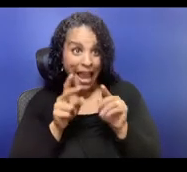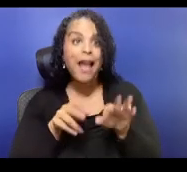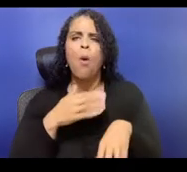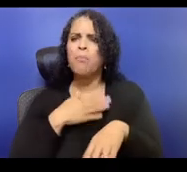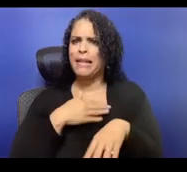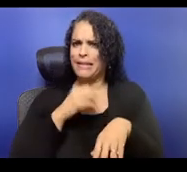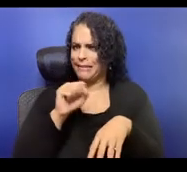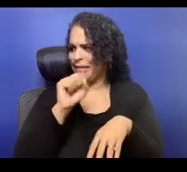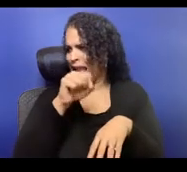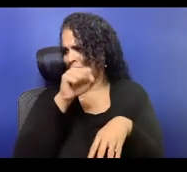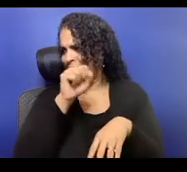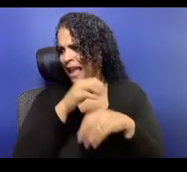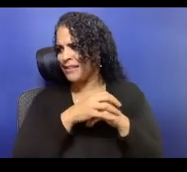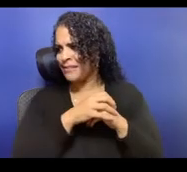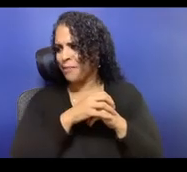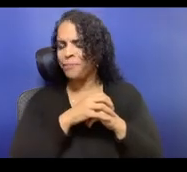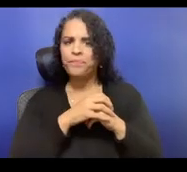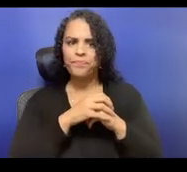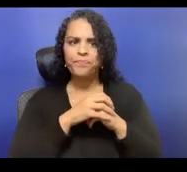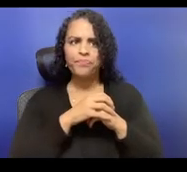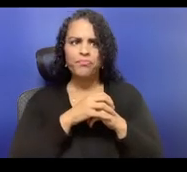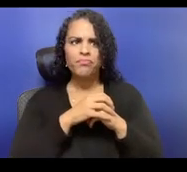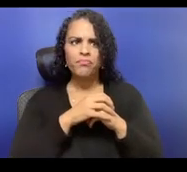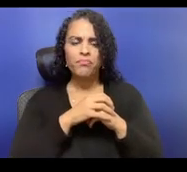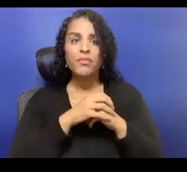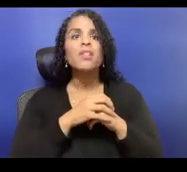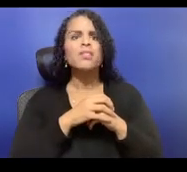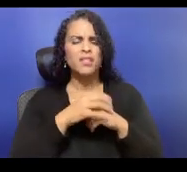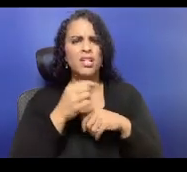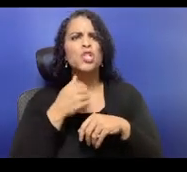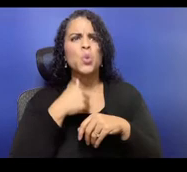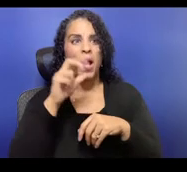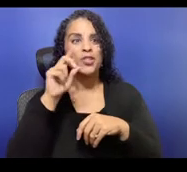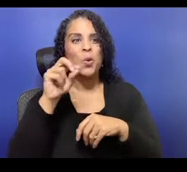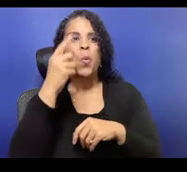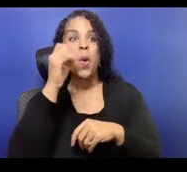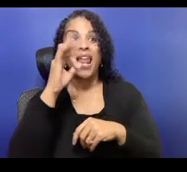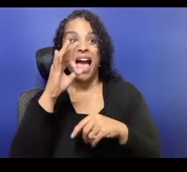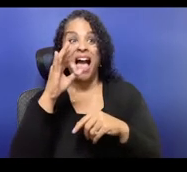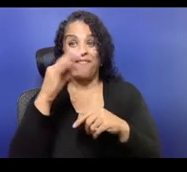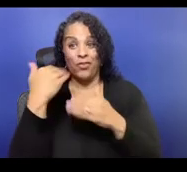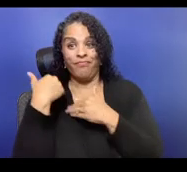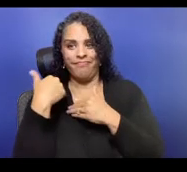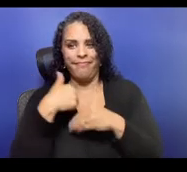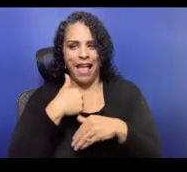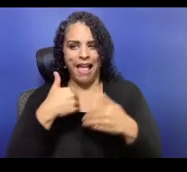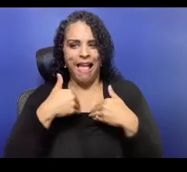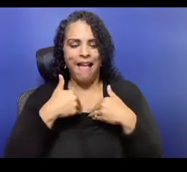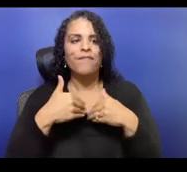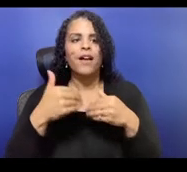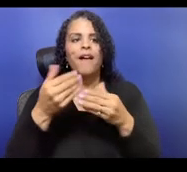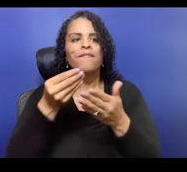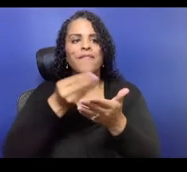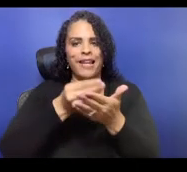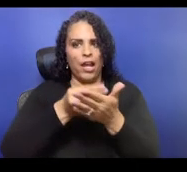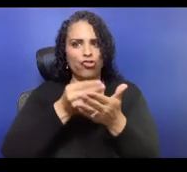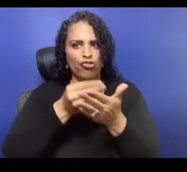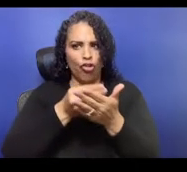and institutional level as we look to rebuild. The Green New Theater document itself was created in collaboration with a wide array